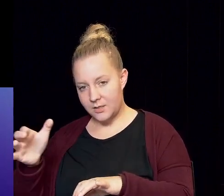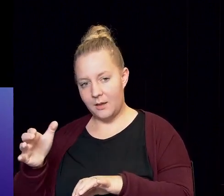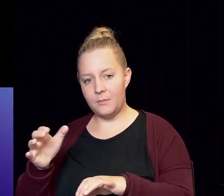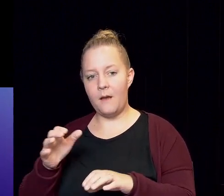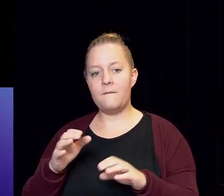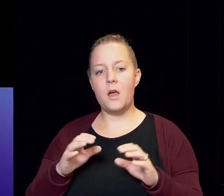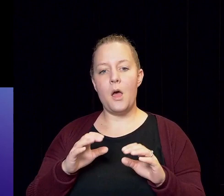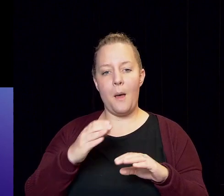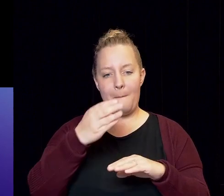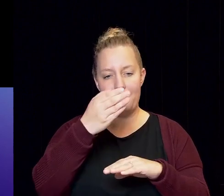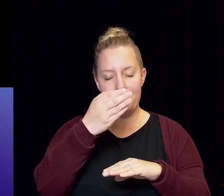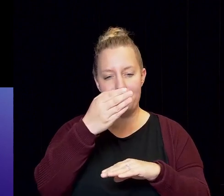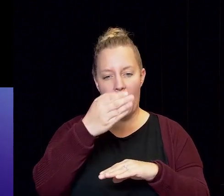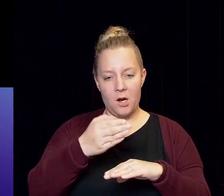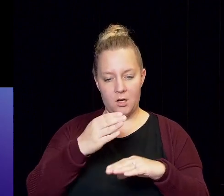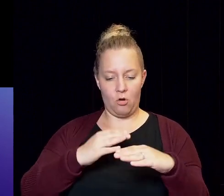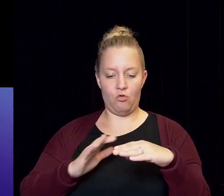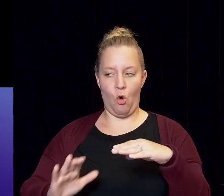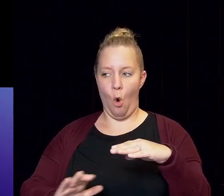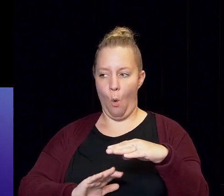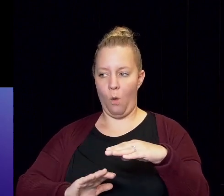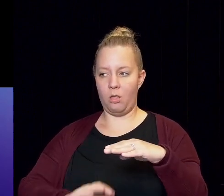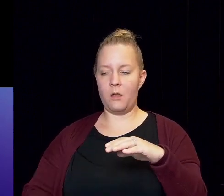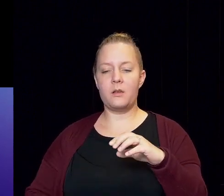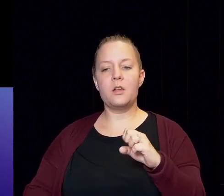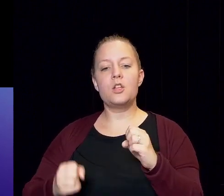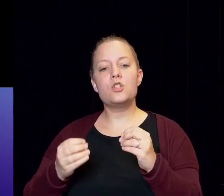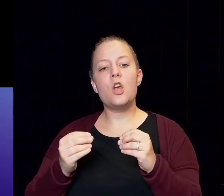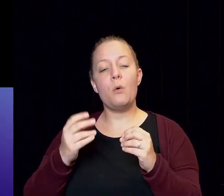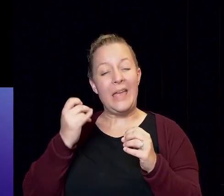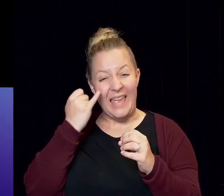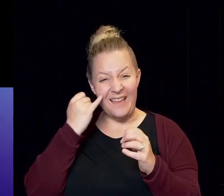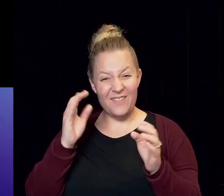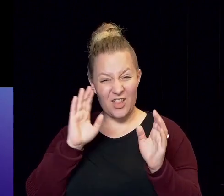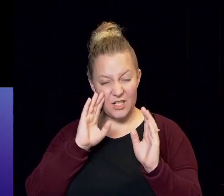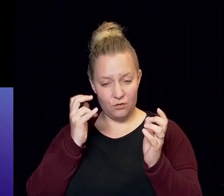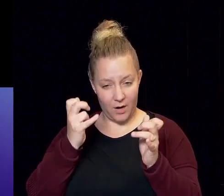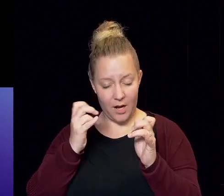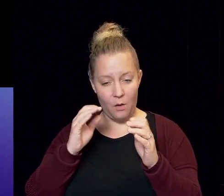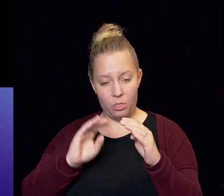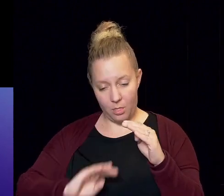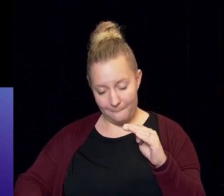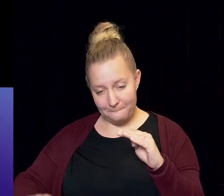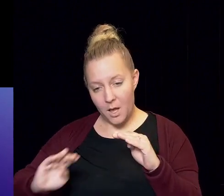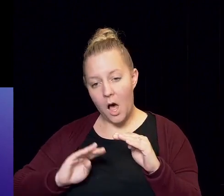over the whole. All right, so if you're listening to me right now, go ahead at the bottom right